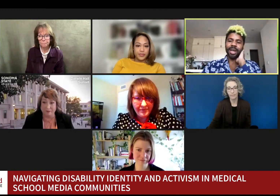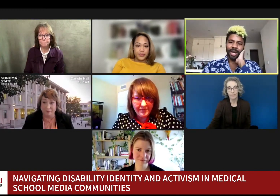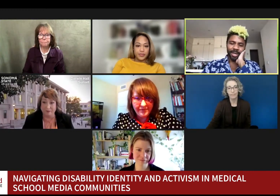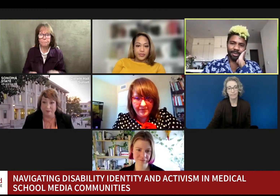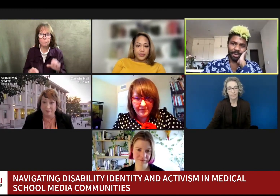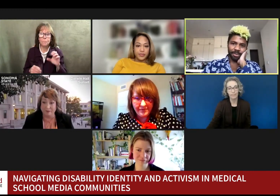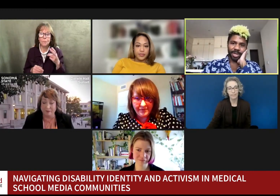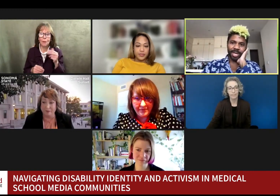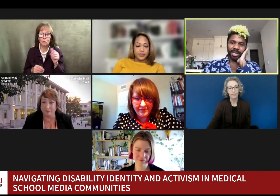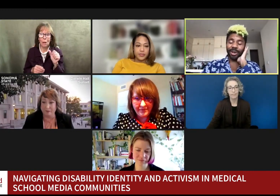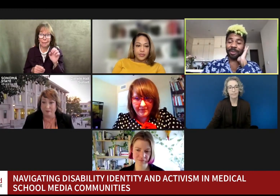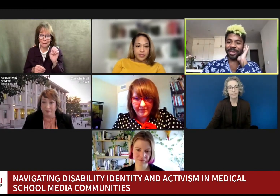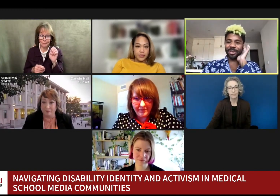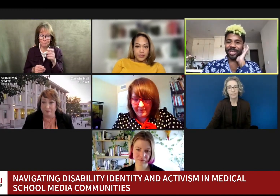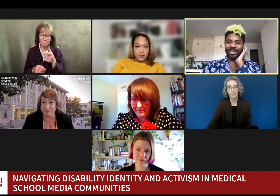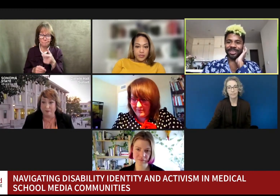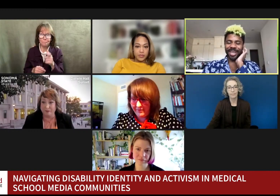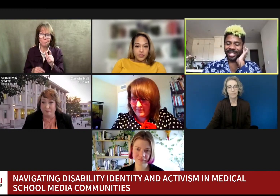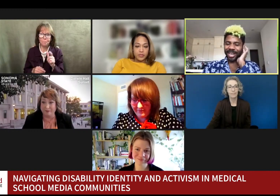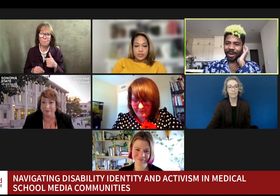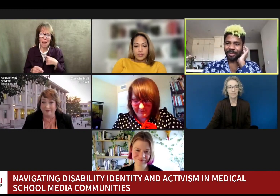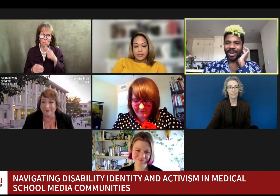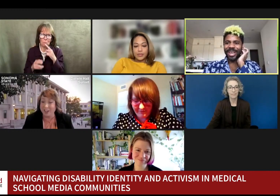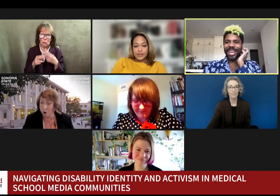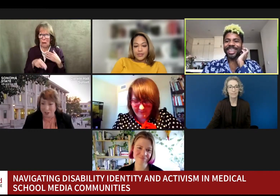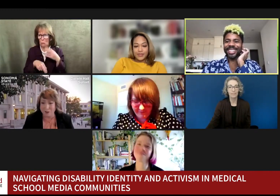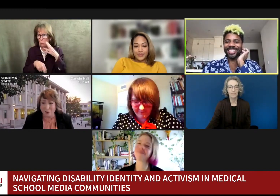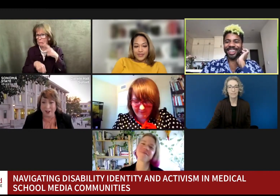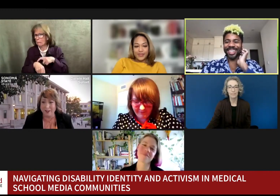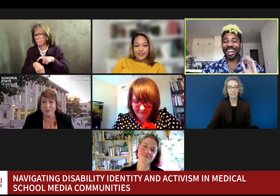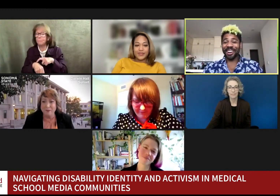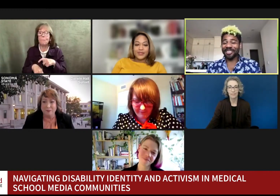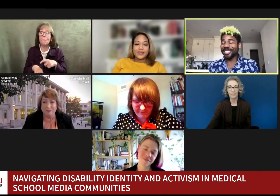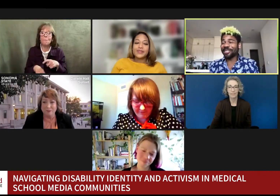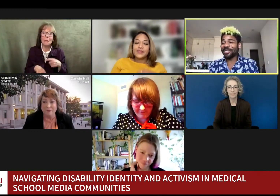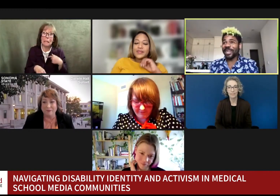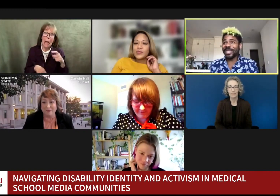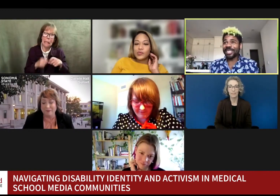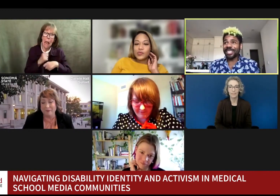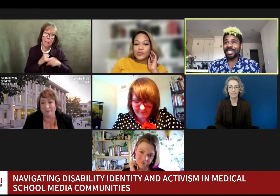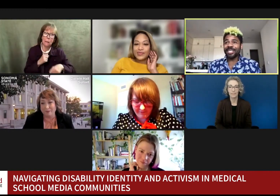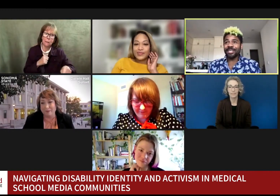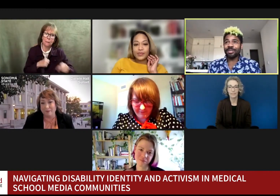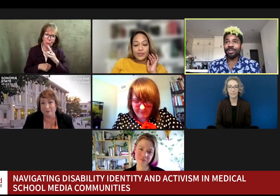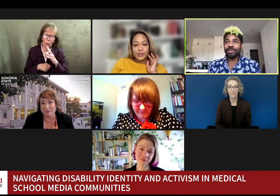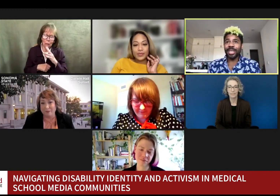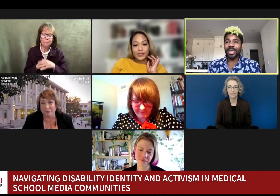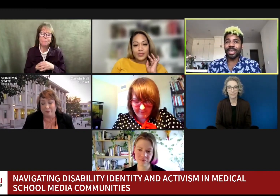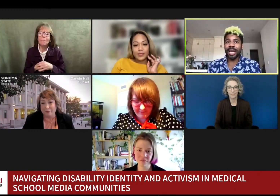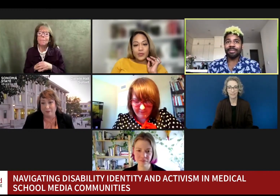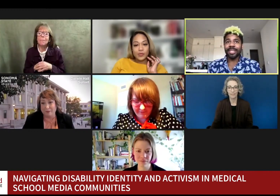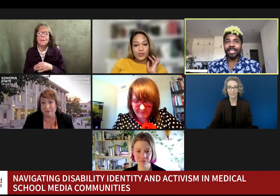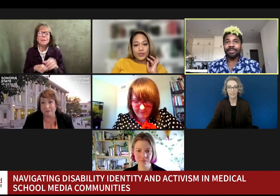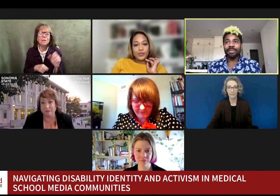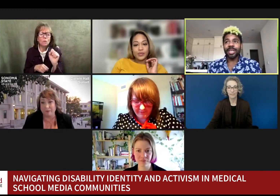I think for me, so I'm gonna be quick so can talk it out. So basically, social media and advocacy for me,